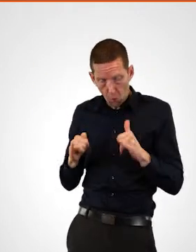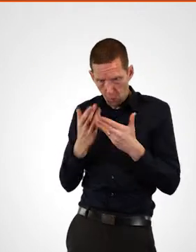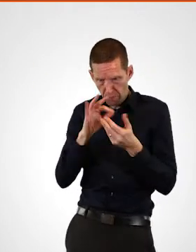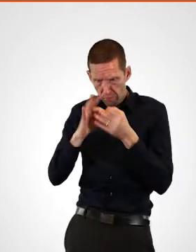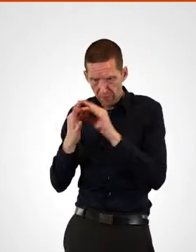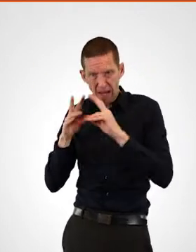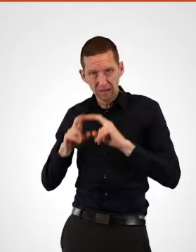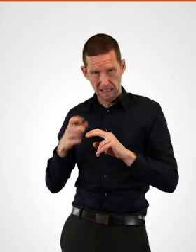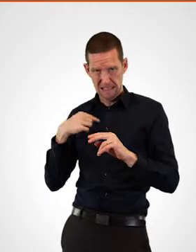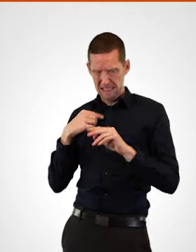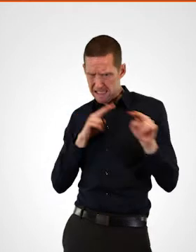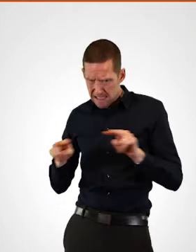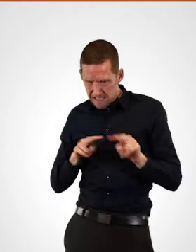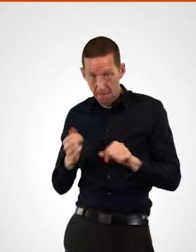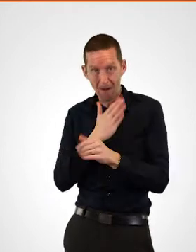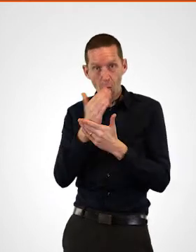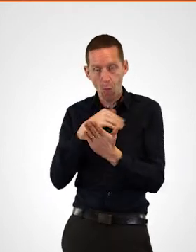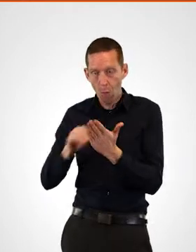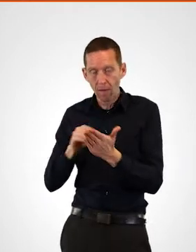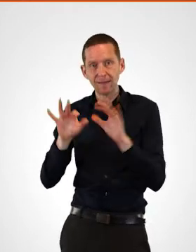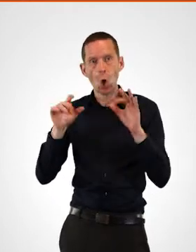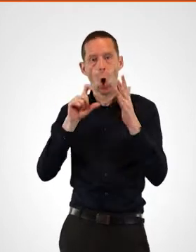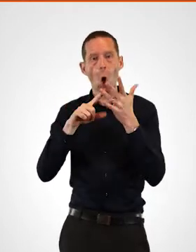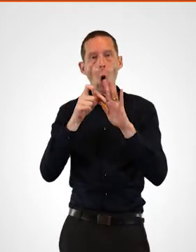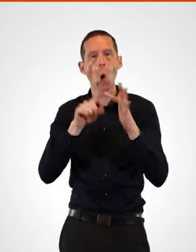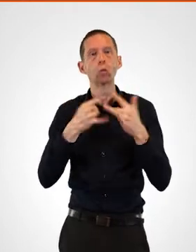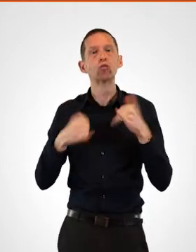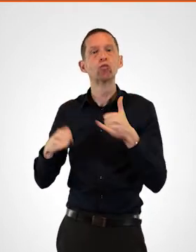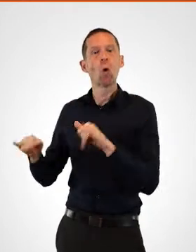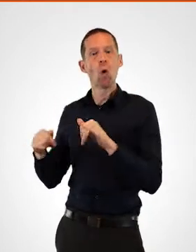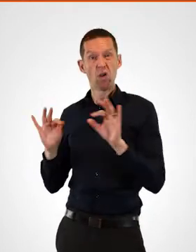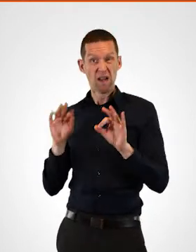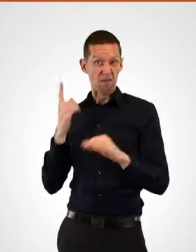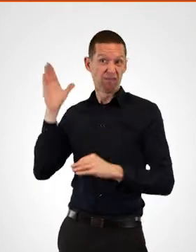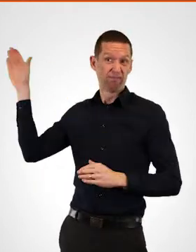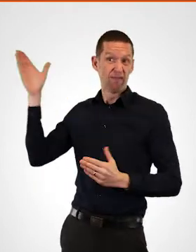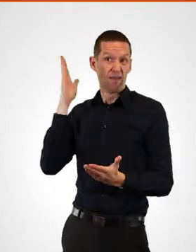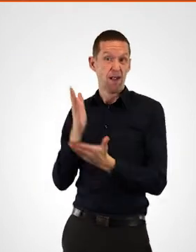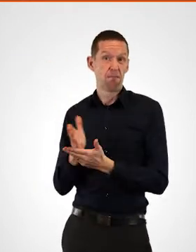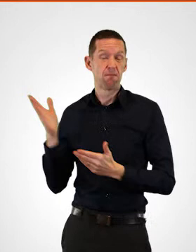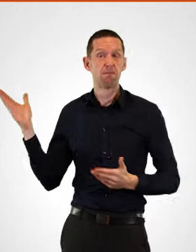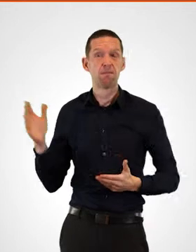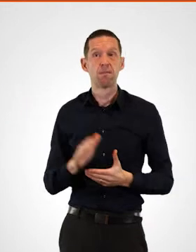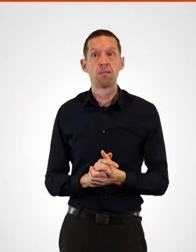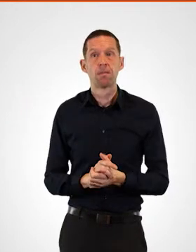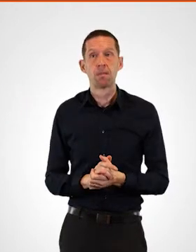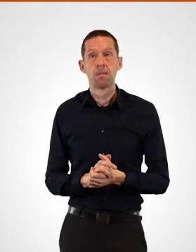We reran it just to double-check that we hadn't coded our sample incorrectly, but what you see is what we found.